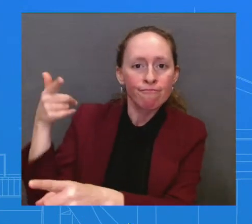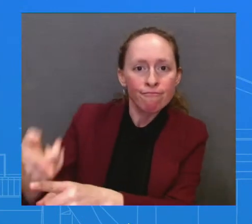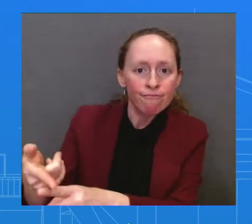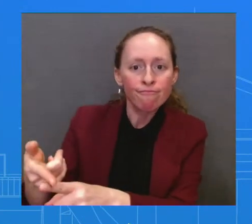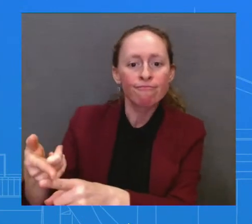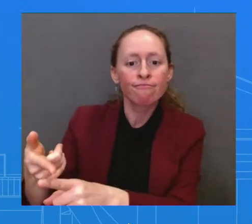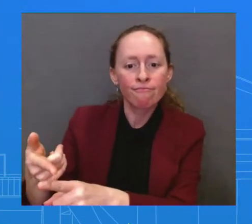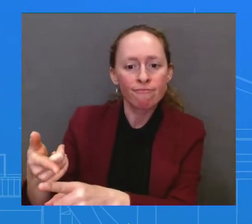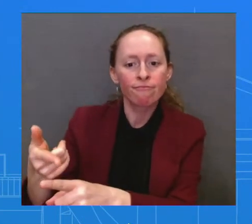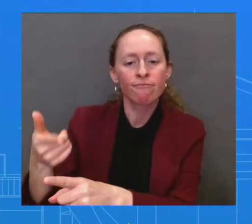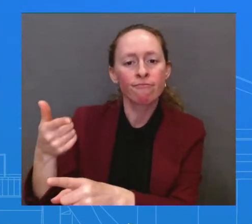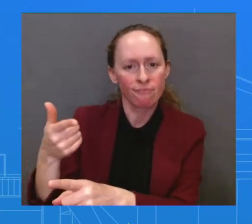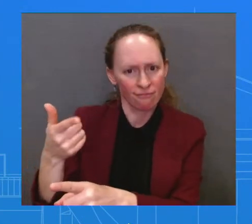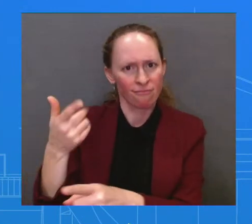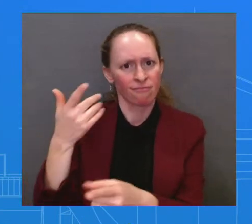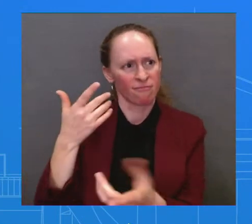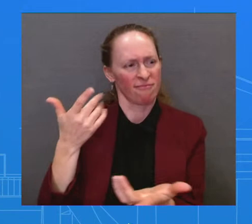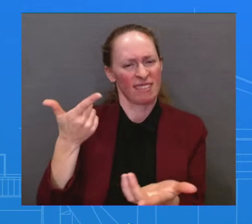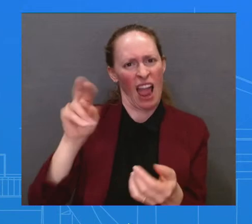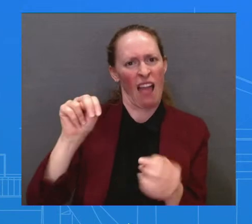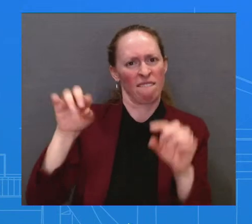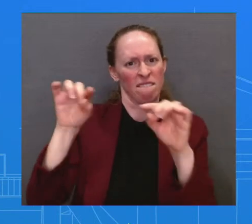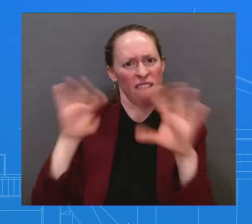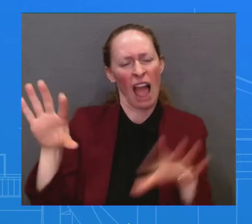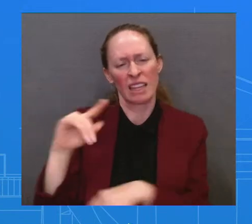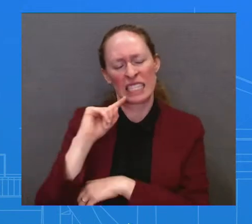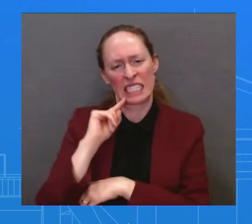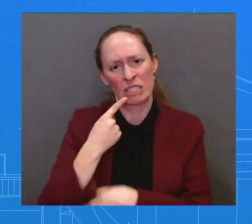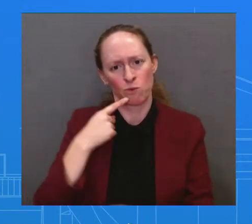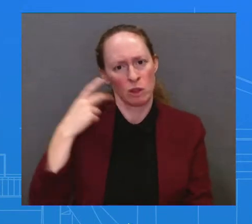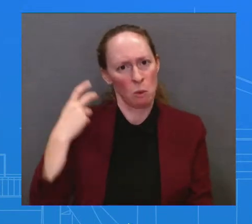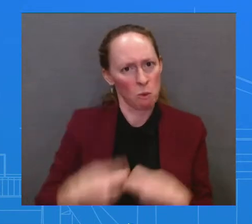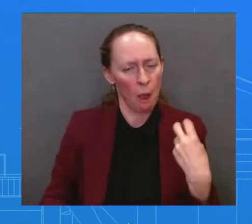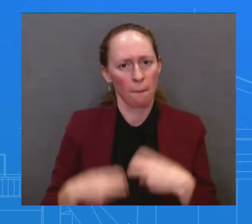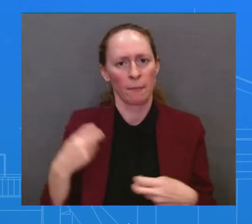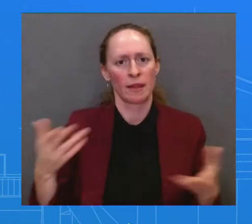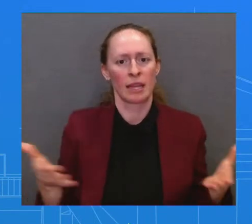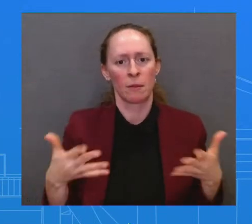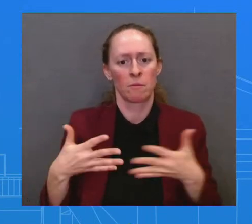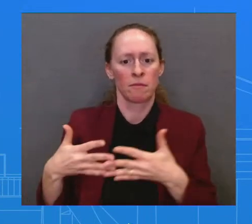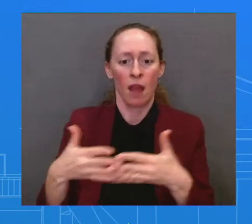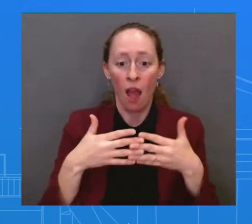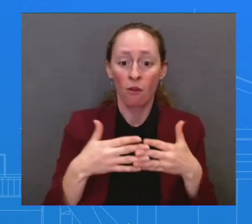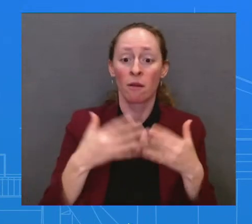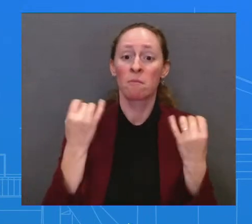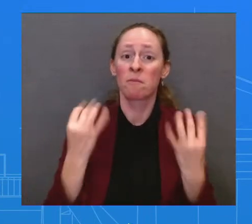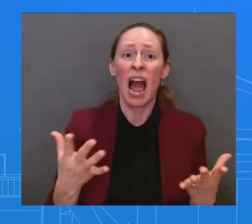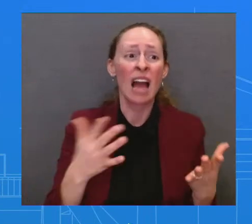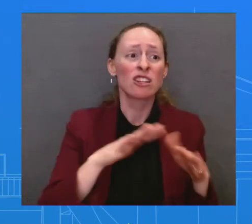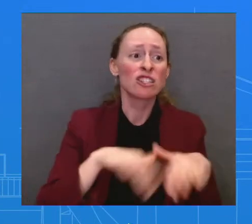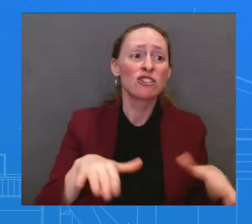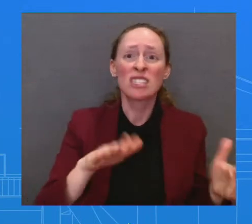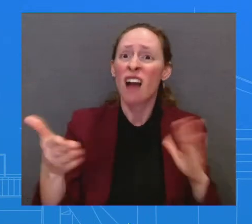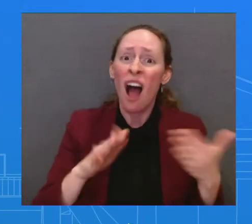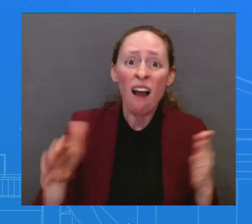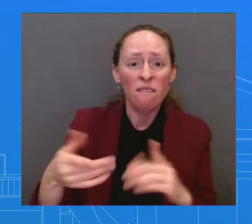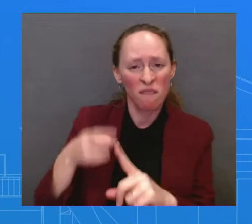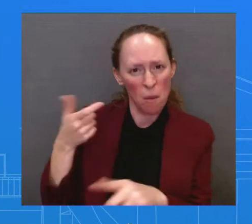being the number-one killer of kids, that is something that we should really be mindful to and do something about that.